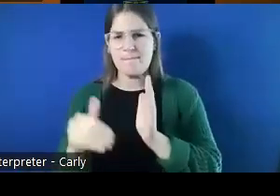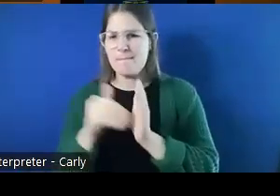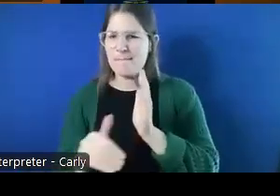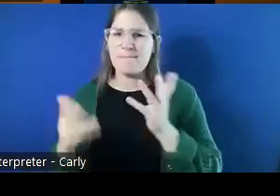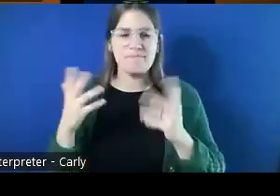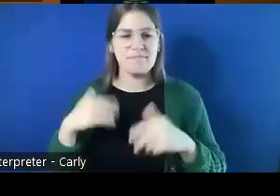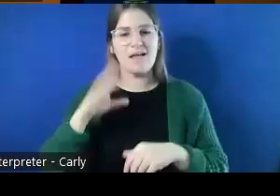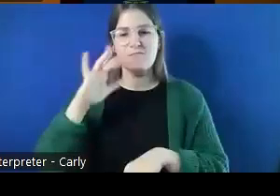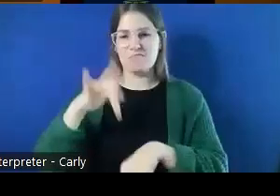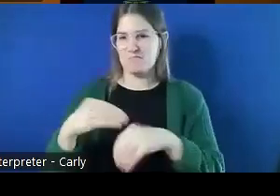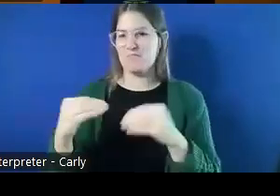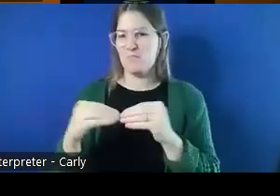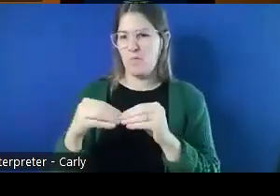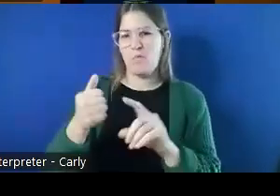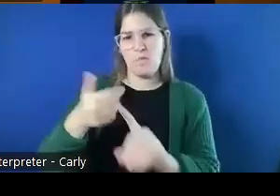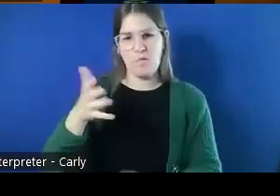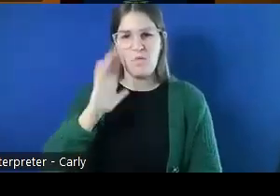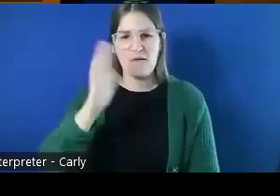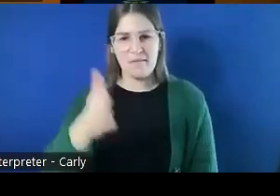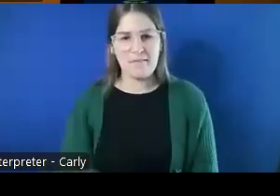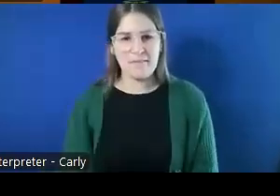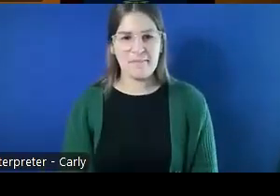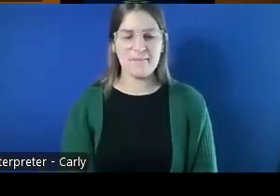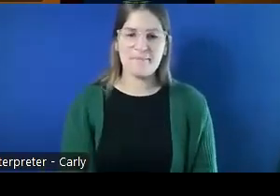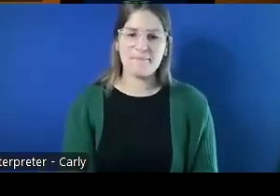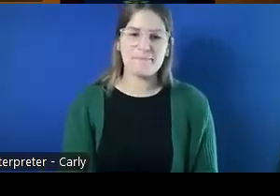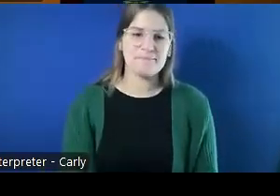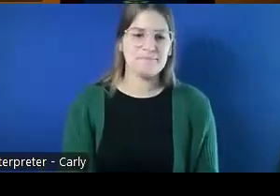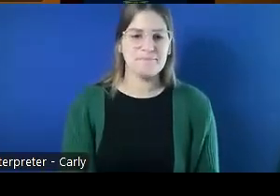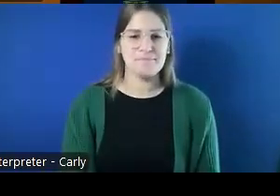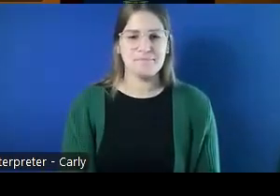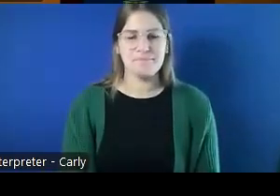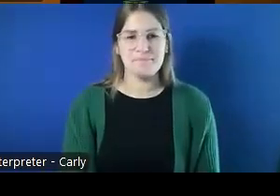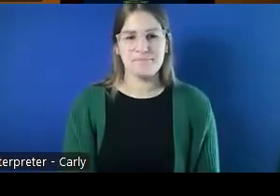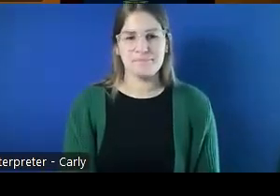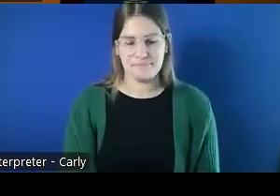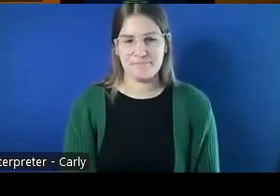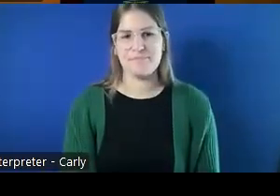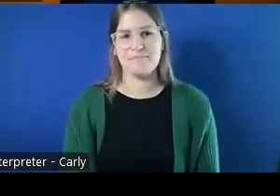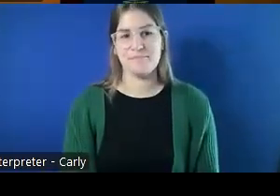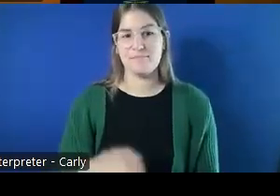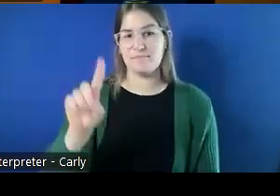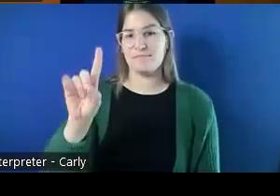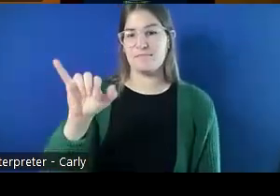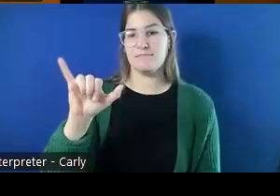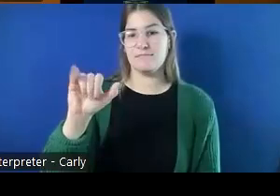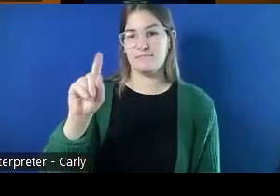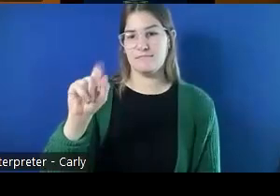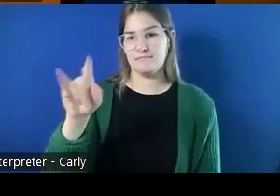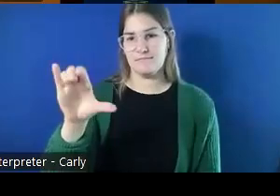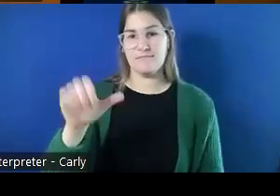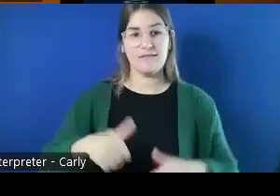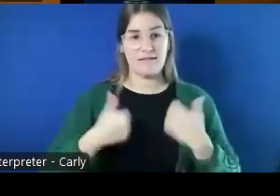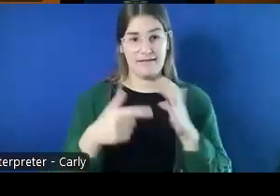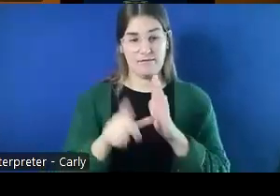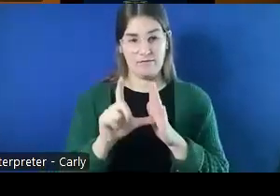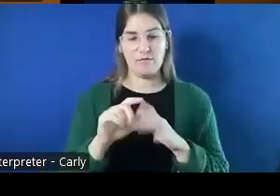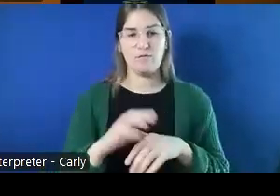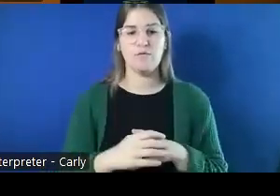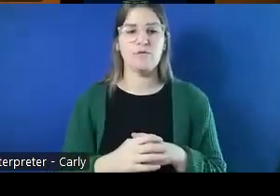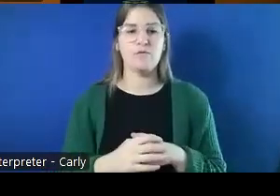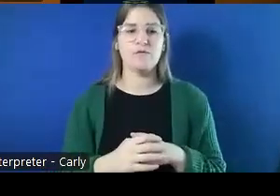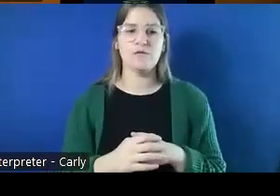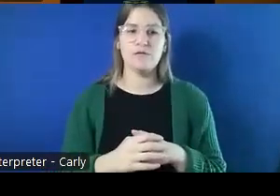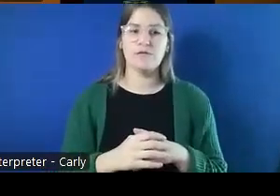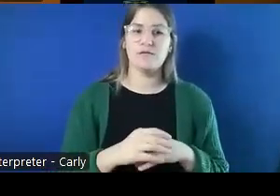more so with a dietic Life review and adapting the intervention from Individual uh format to be able